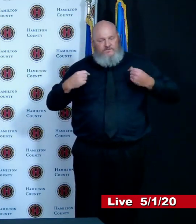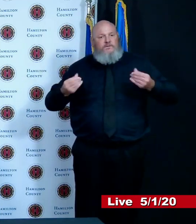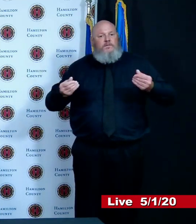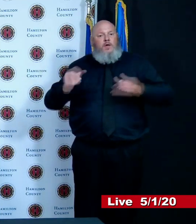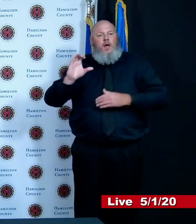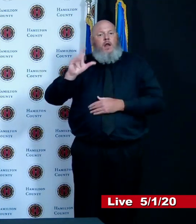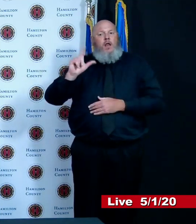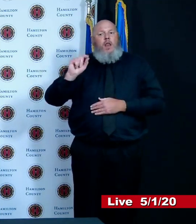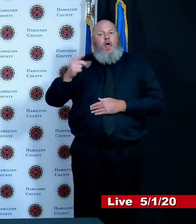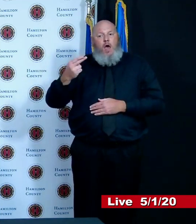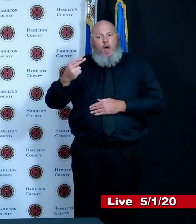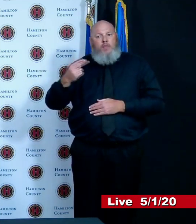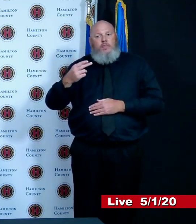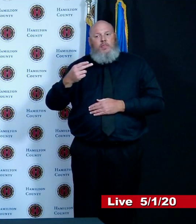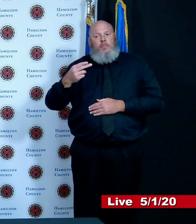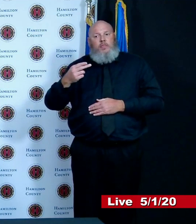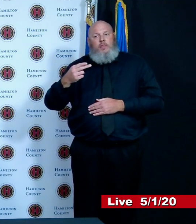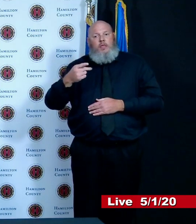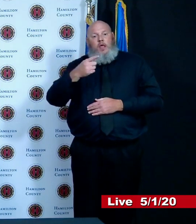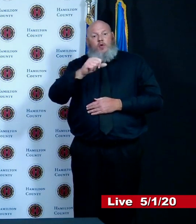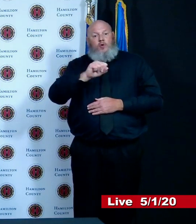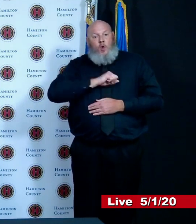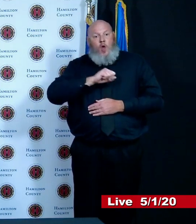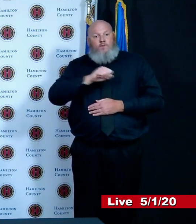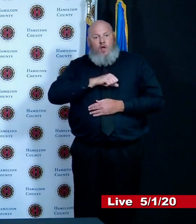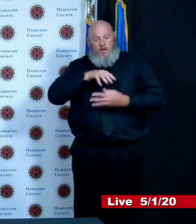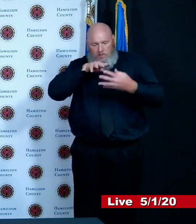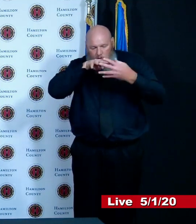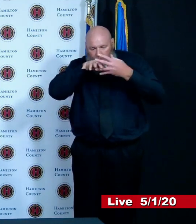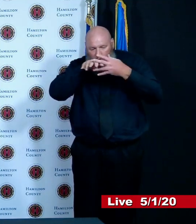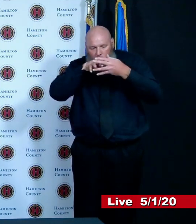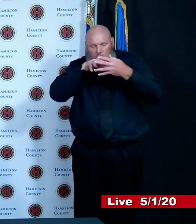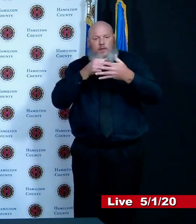getting sick the second item there in the list for businesses that are getting